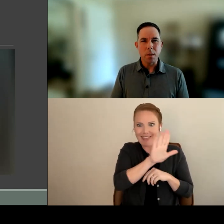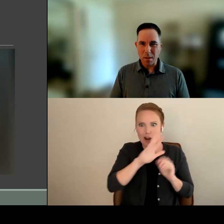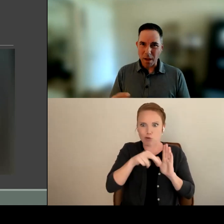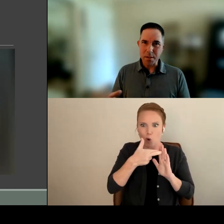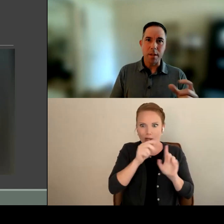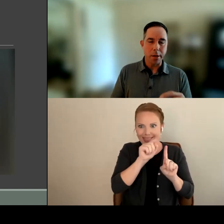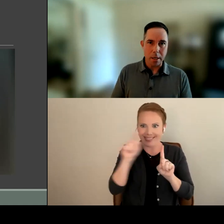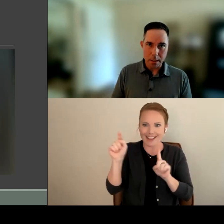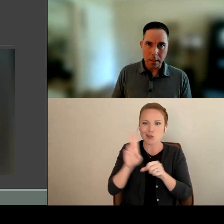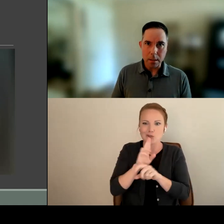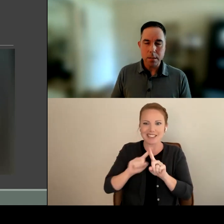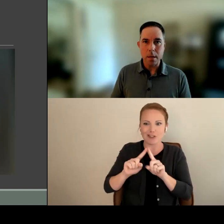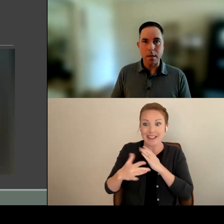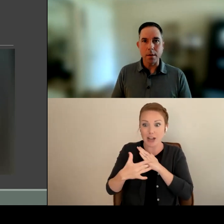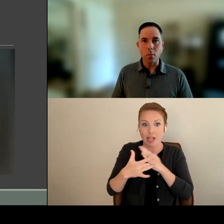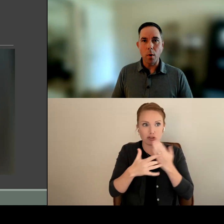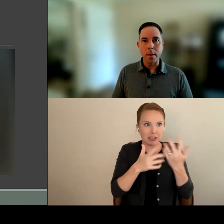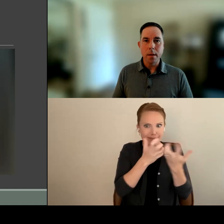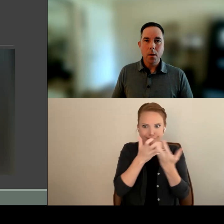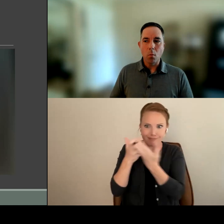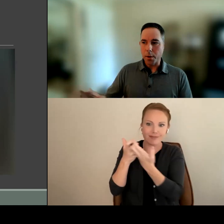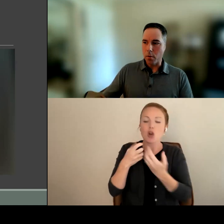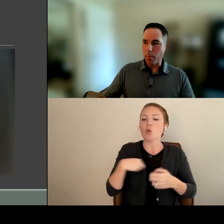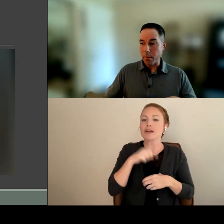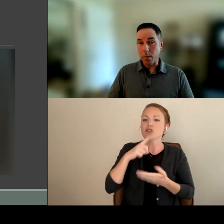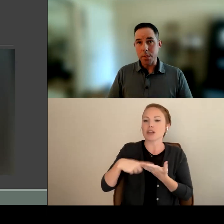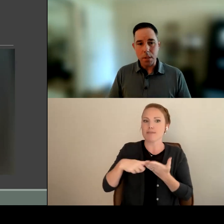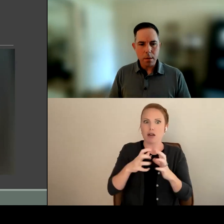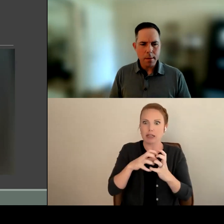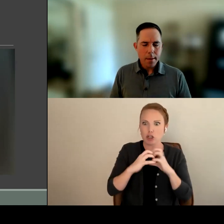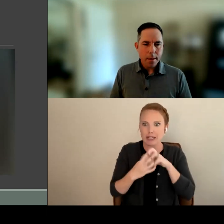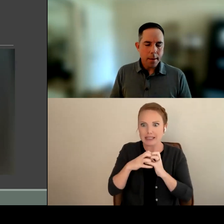We talked about some interconnectedness in the way that one group might influence another, but